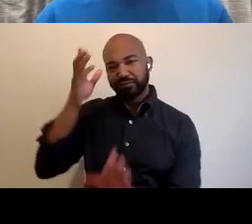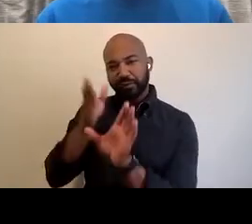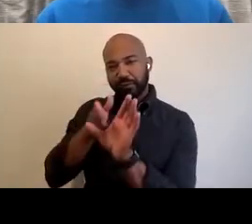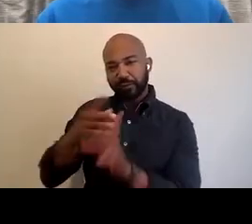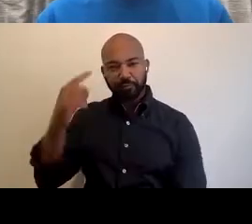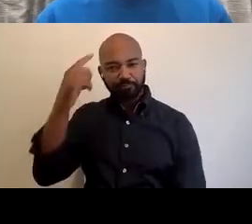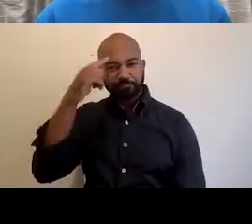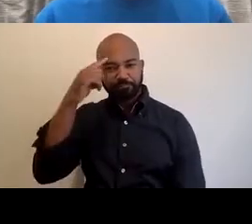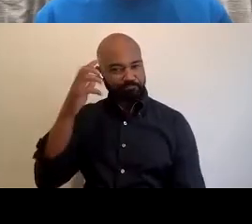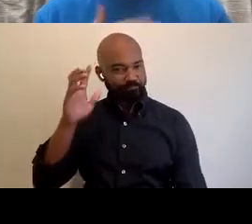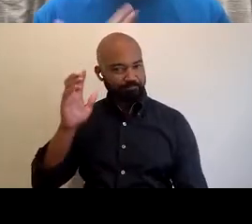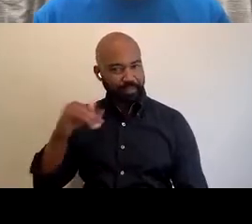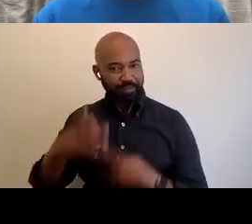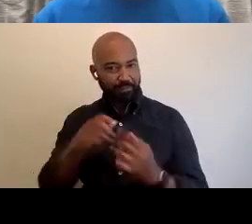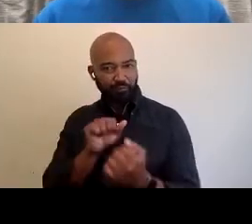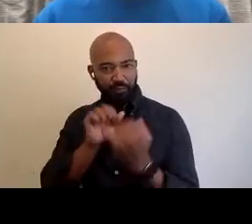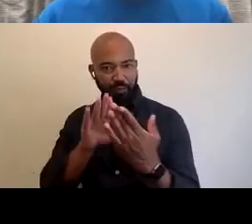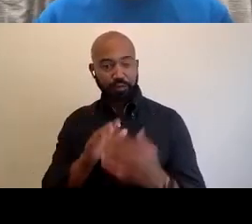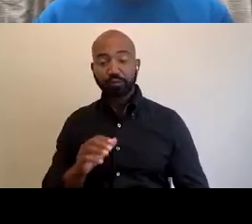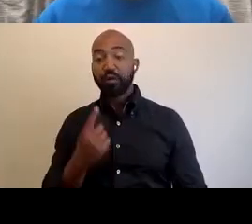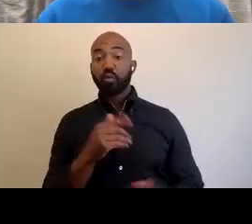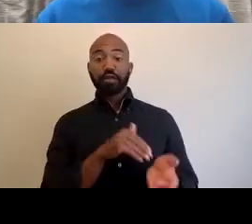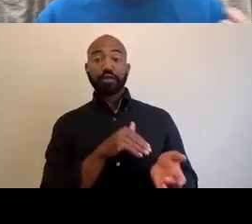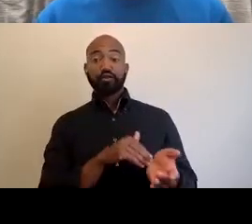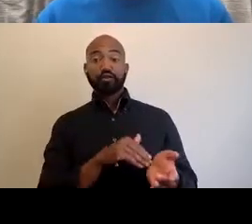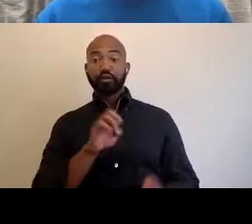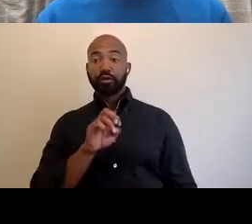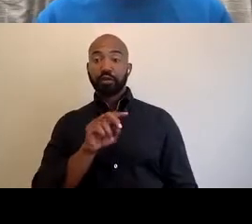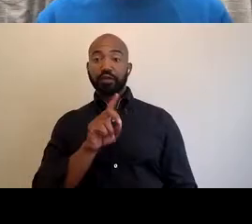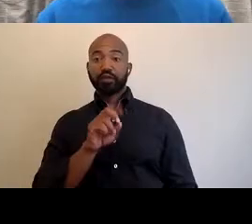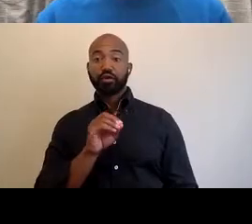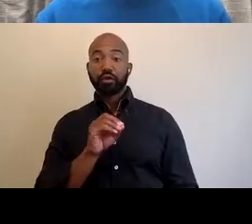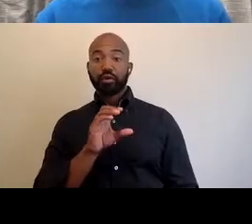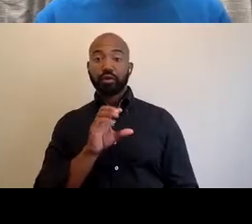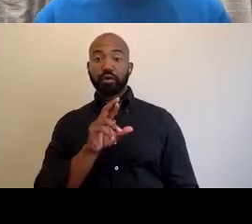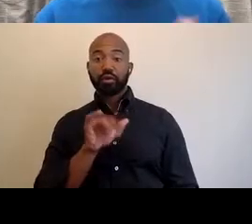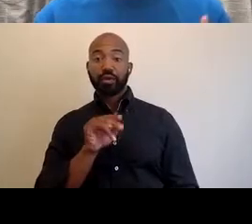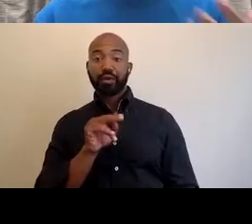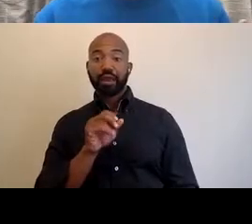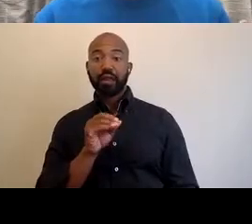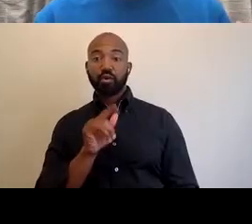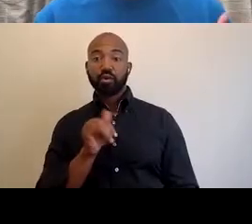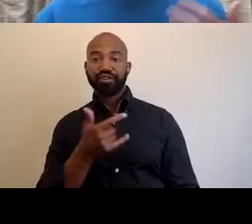I know that one of our endocrinologists actually had been involved with looking at these guidelines